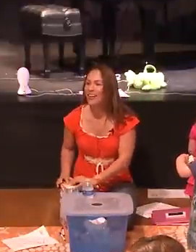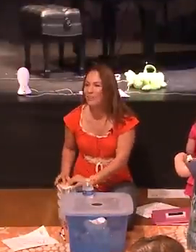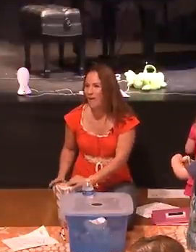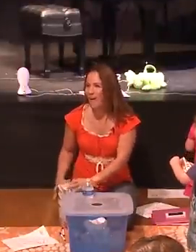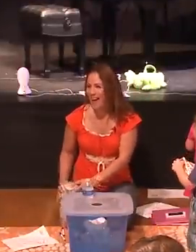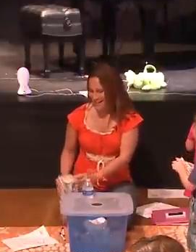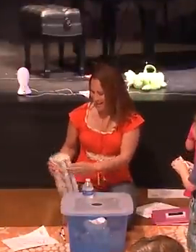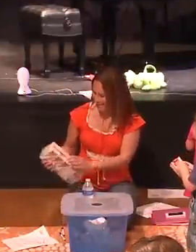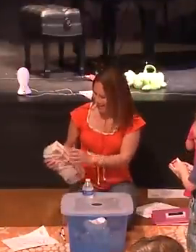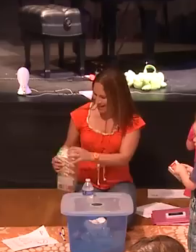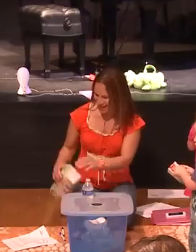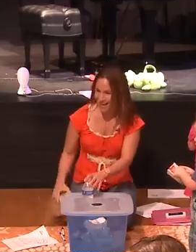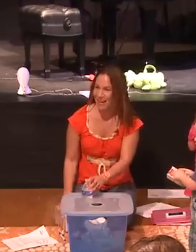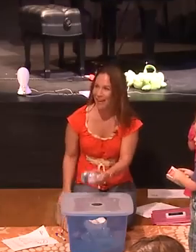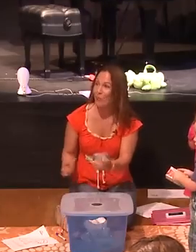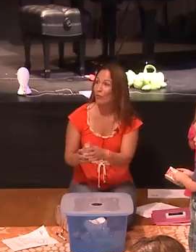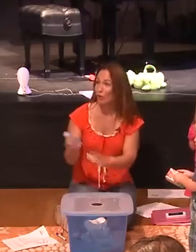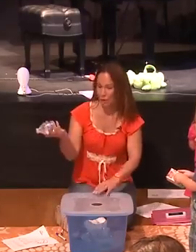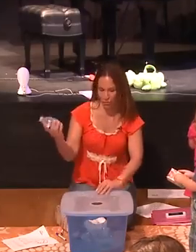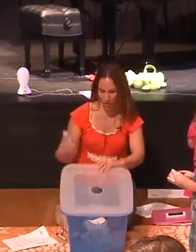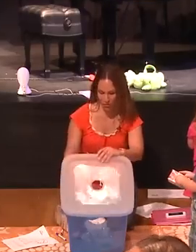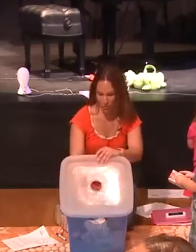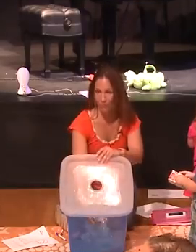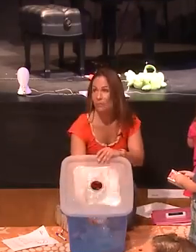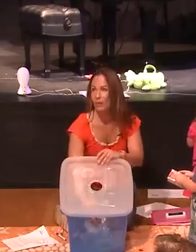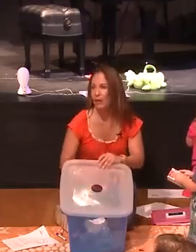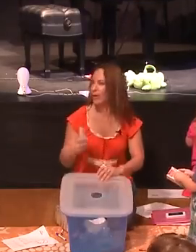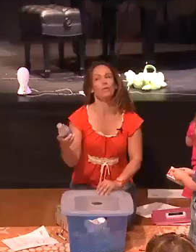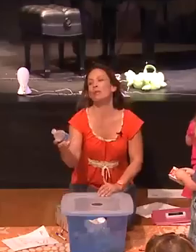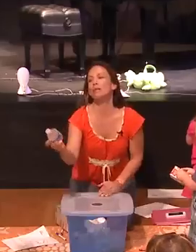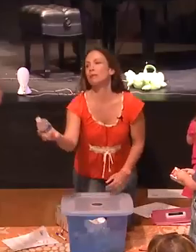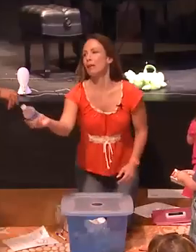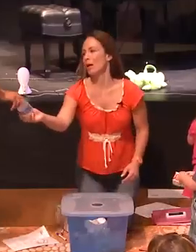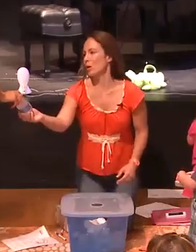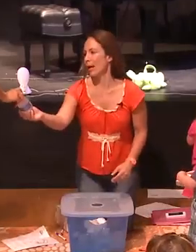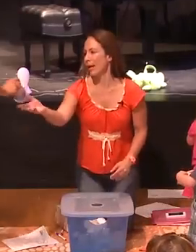Good boy! Nice signing! And one for you too Katherine? All right, you sure?